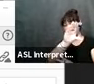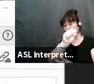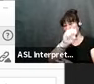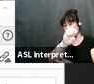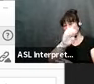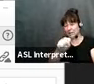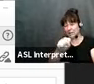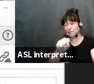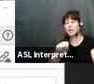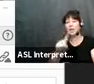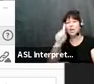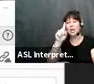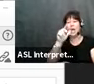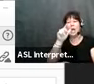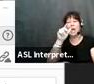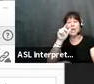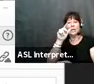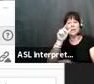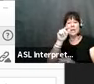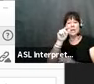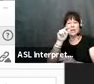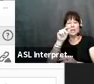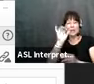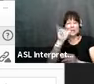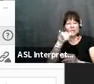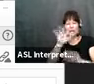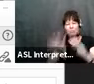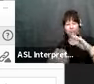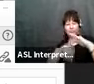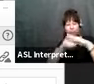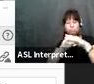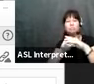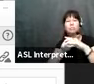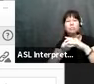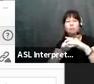thousand one hundred and forty two cases, two thousand three hundred sixty of those